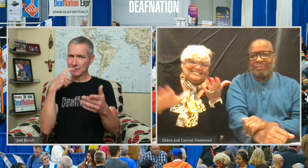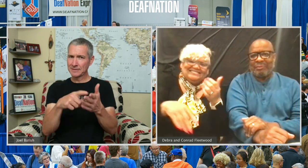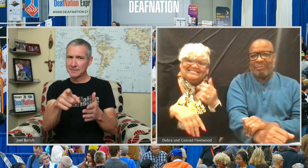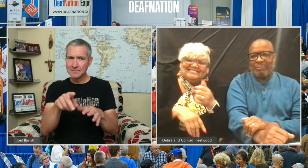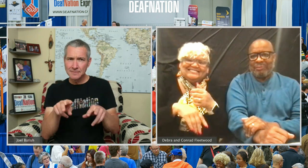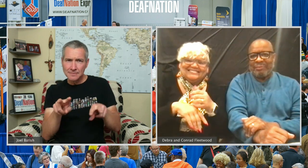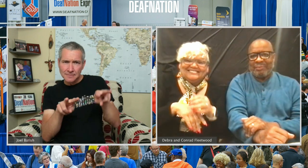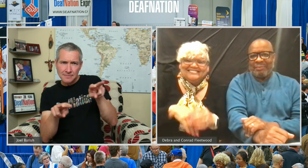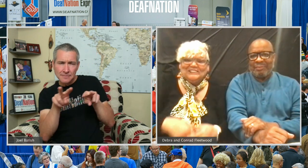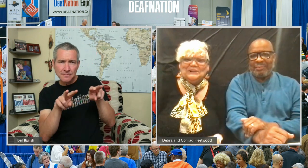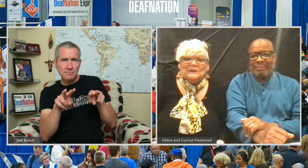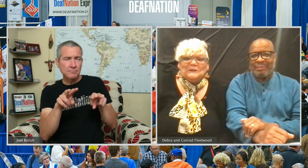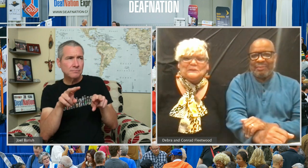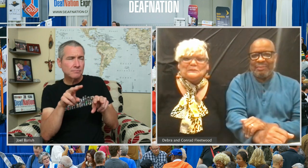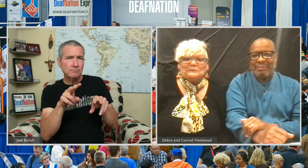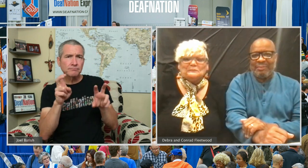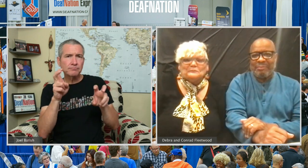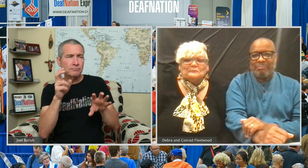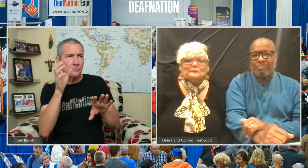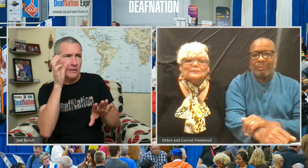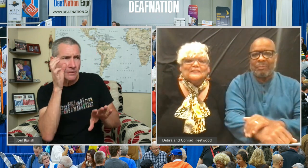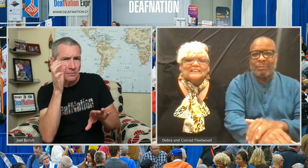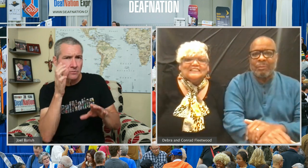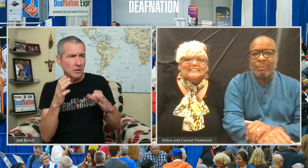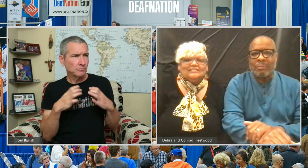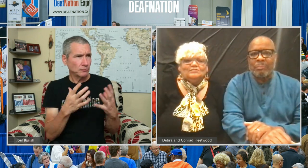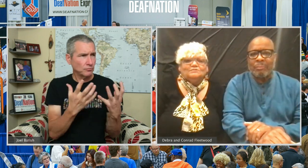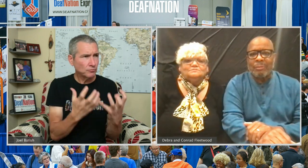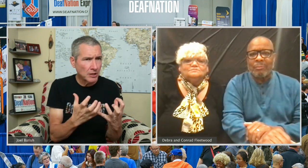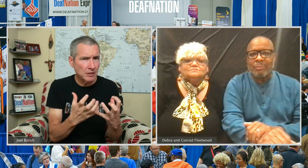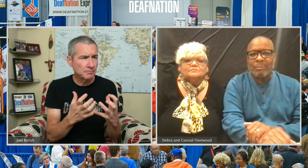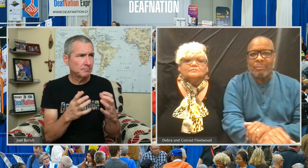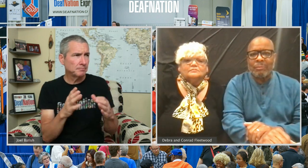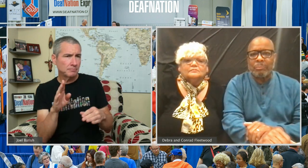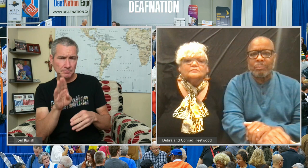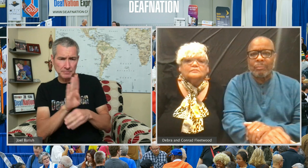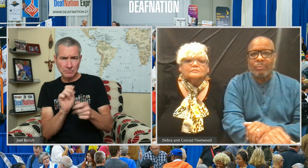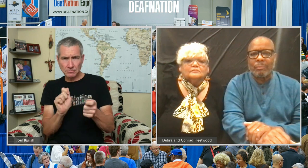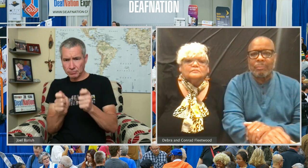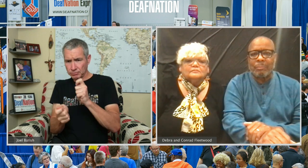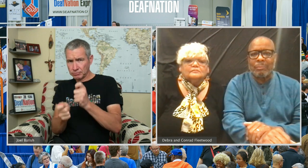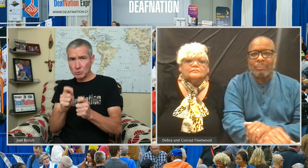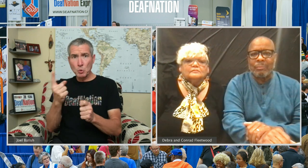I noticed you watch and listen to what customers want, adjust your business.